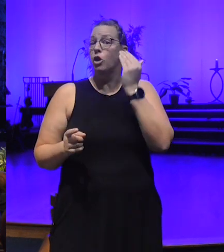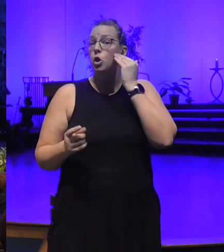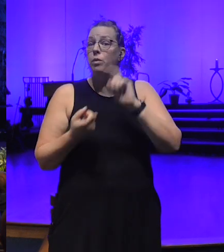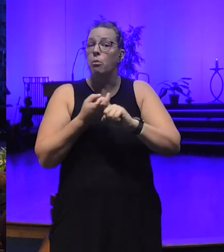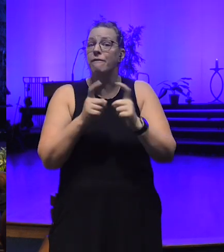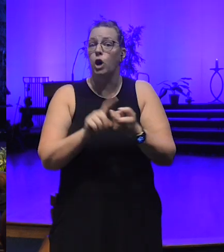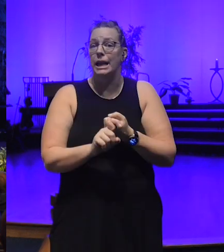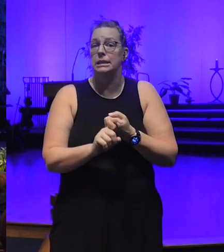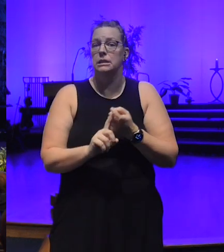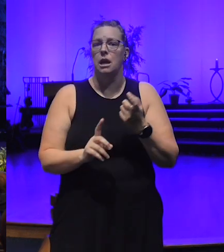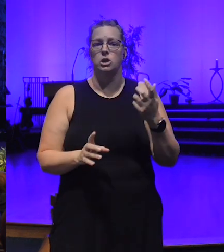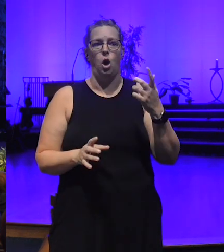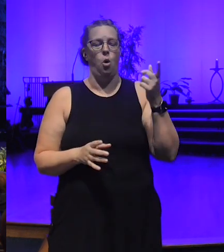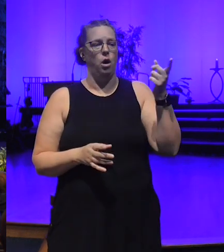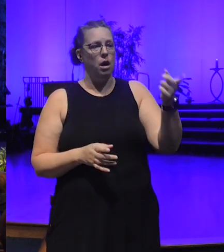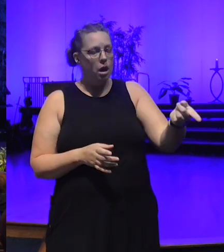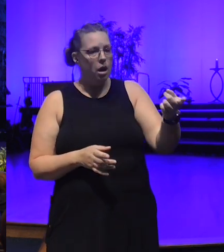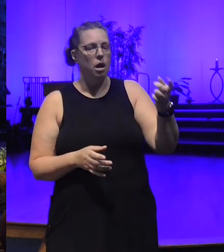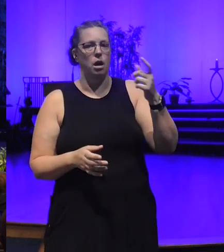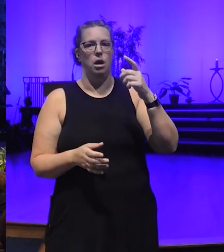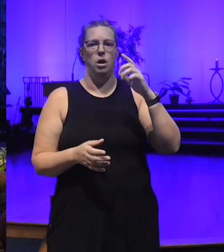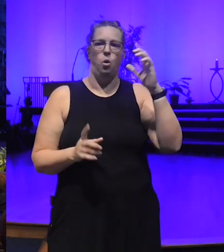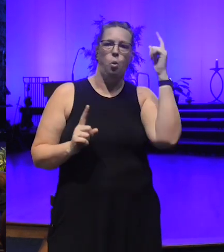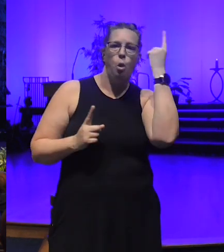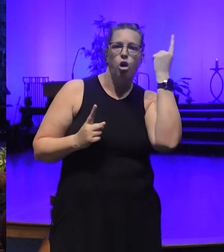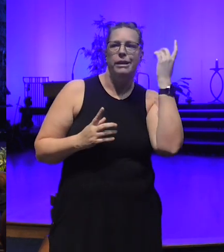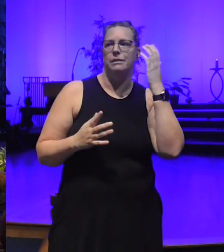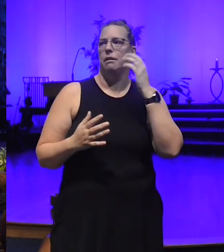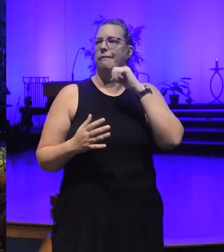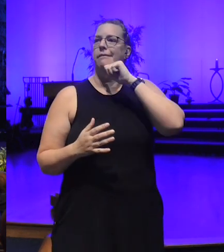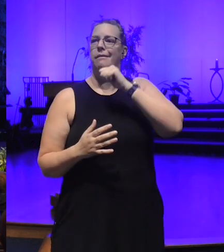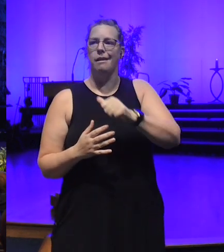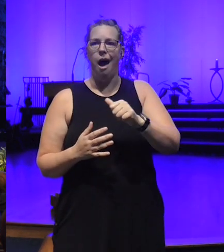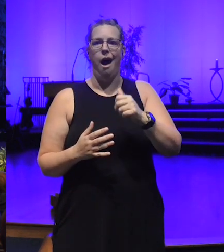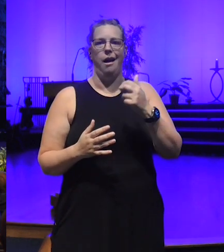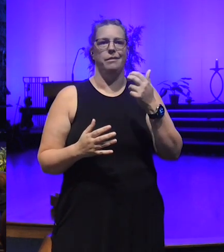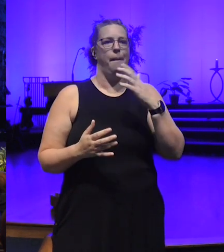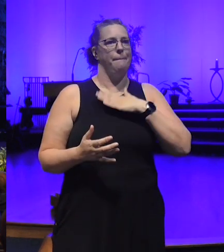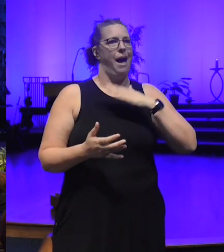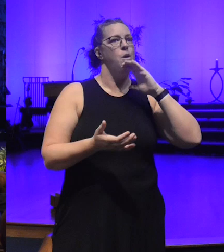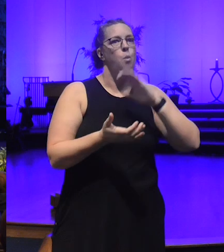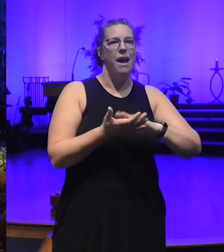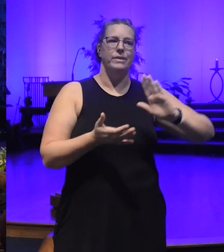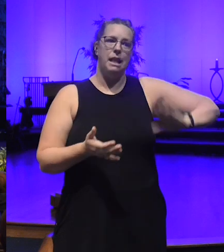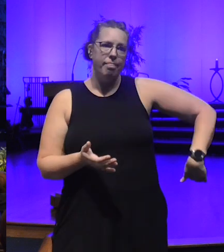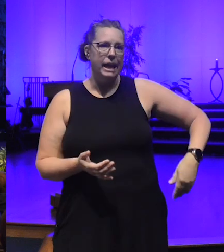that things aren't going to work out because his spouse is always late Campbell at least 15 minutes